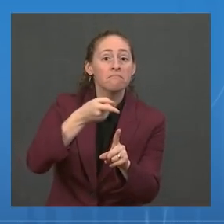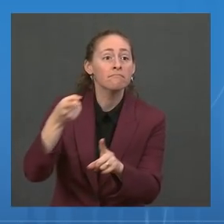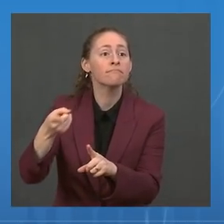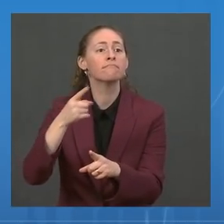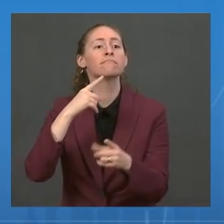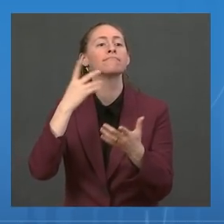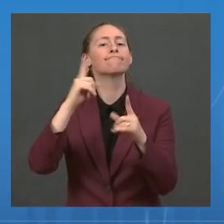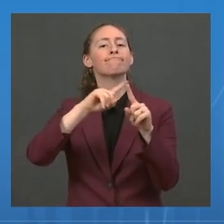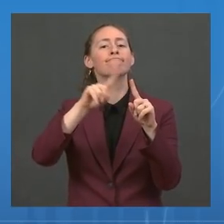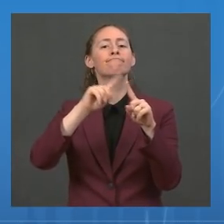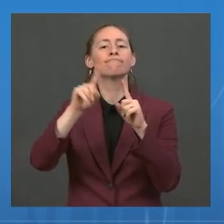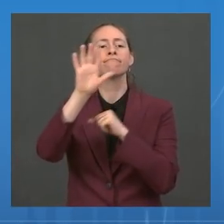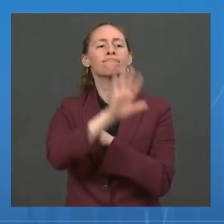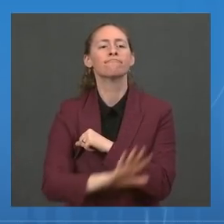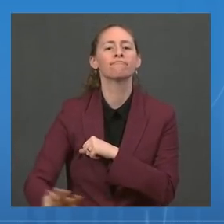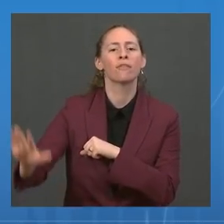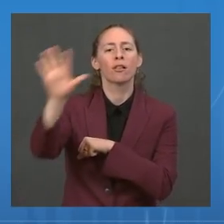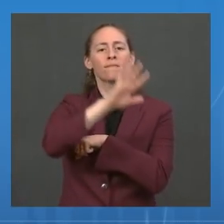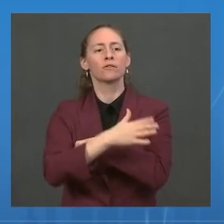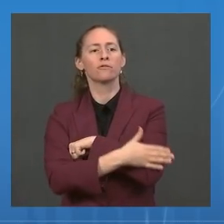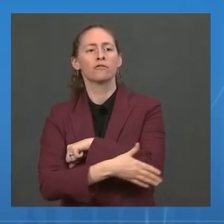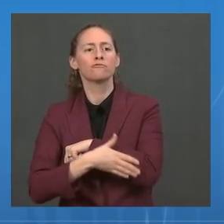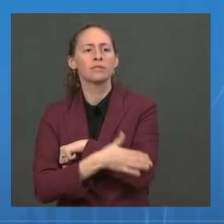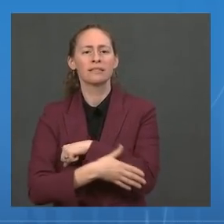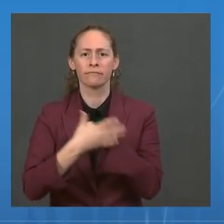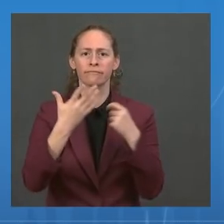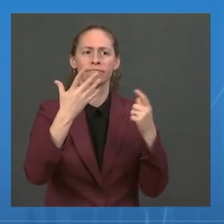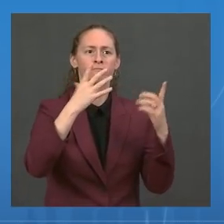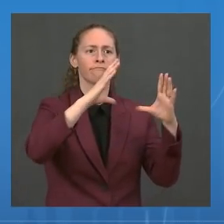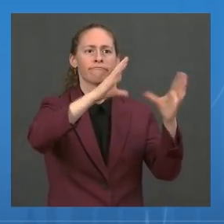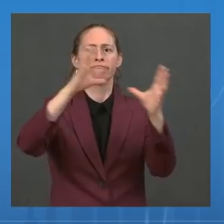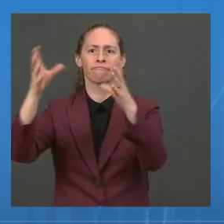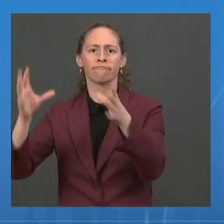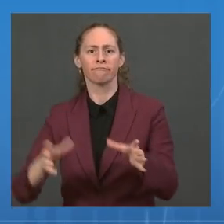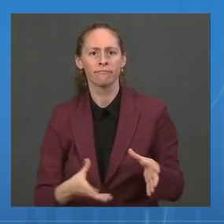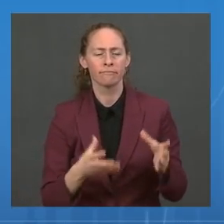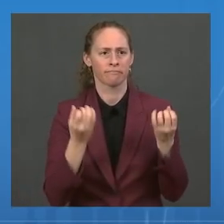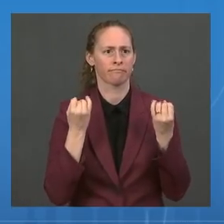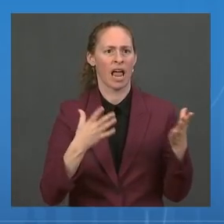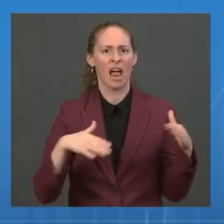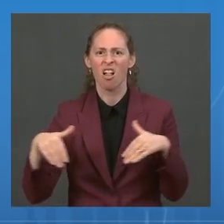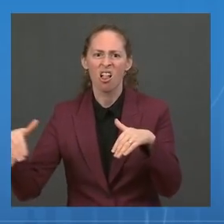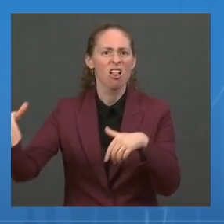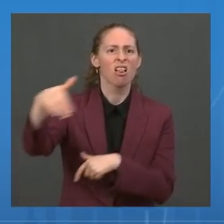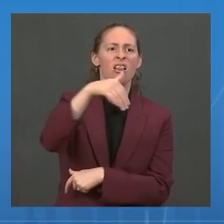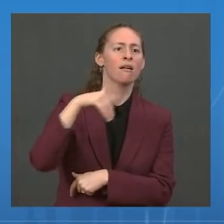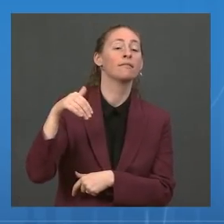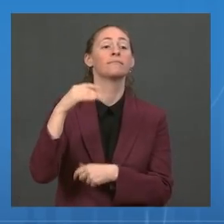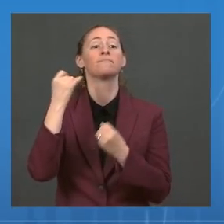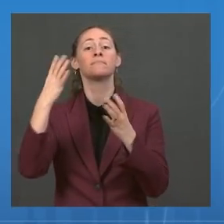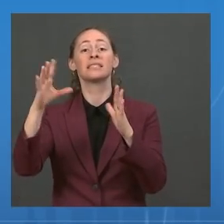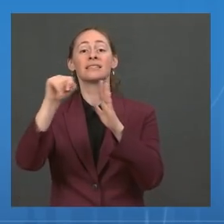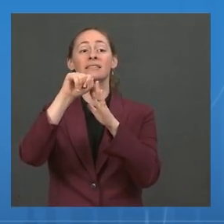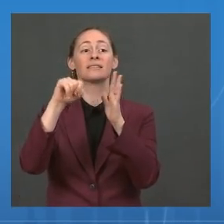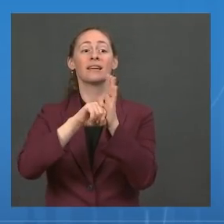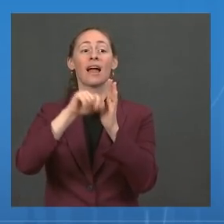where far too many individuals remain unvaccinated and many states where vaccination rates are less than 50 percent,